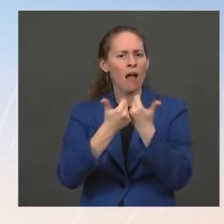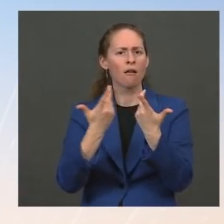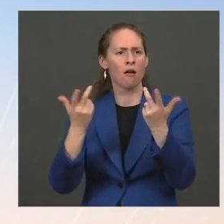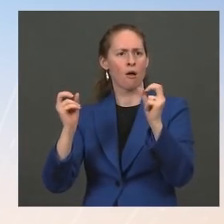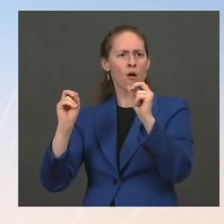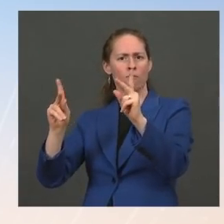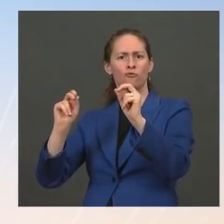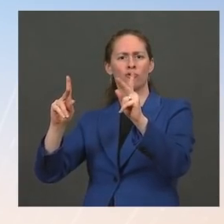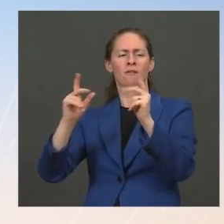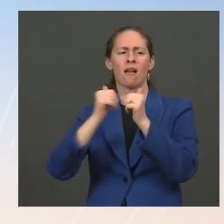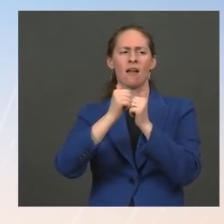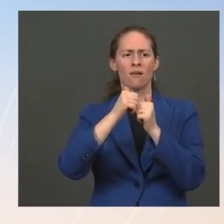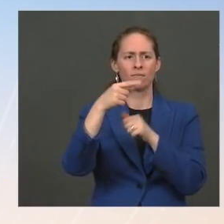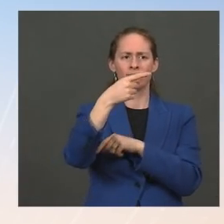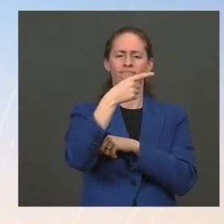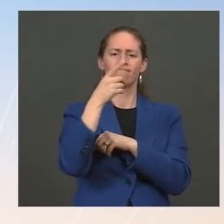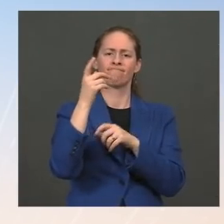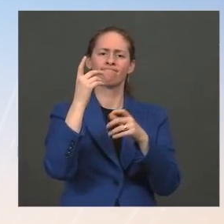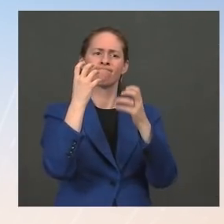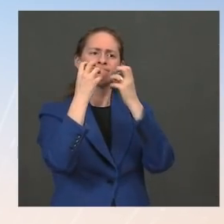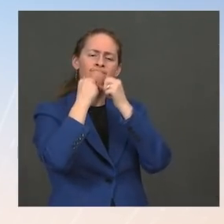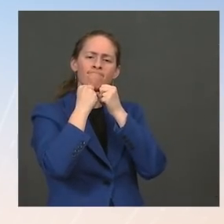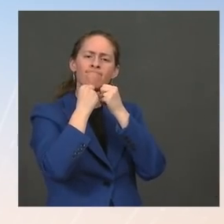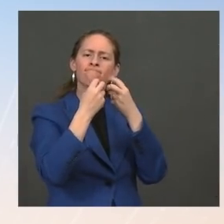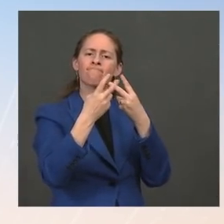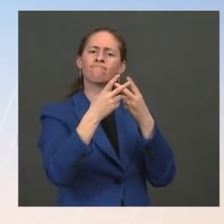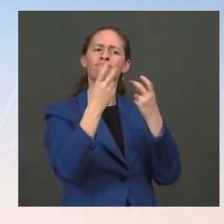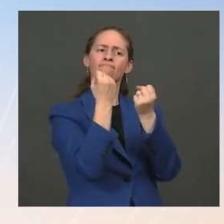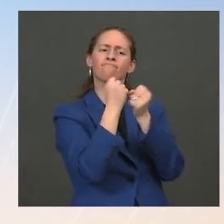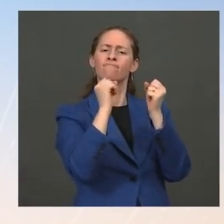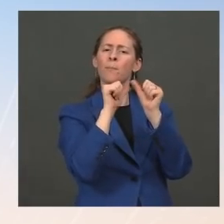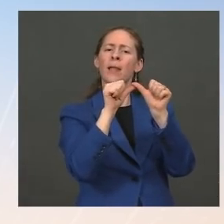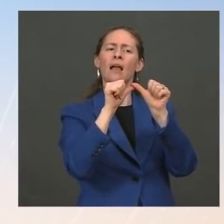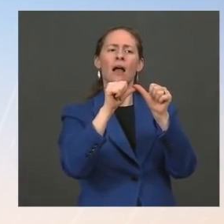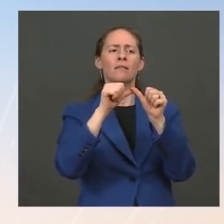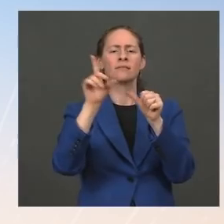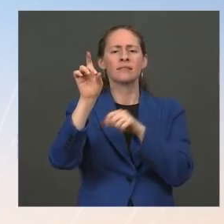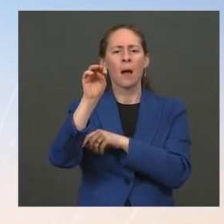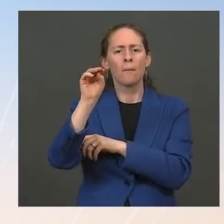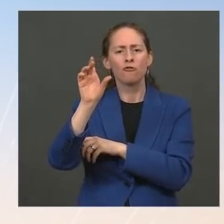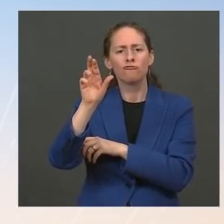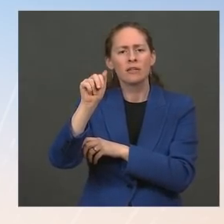based on the summit pillars of strengthening democracy, defending against authoritarianism, fighting corruption,